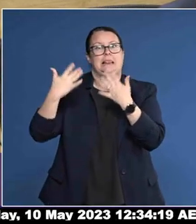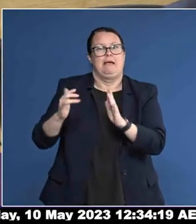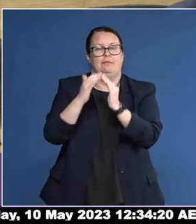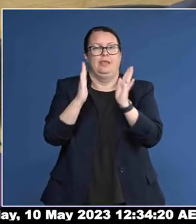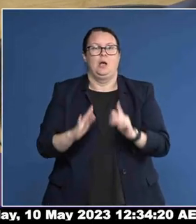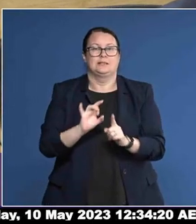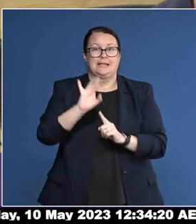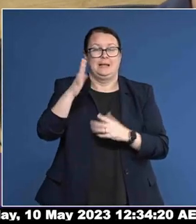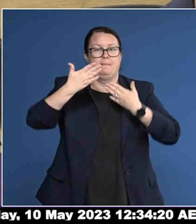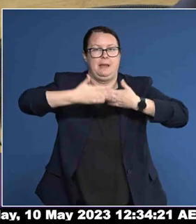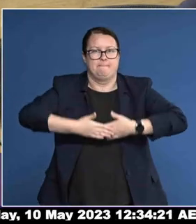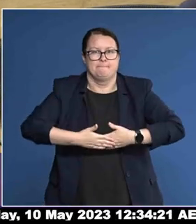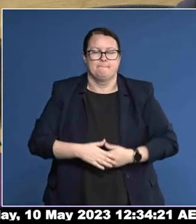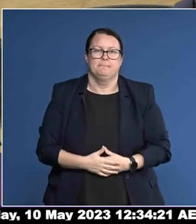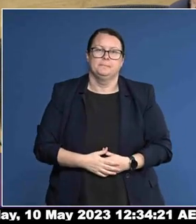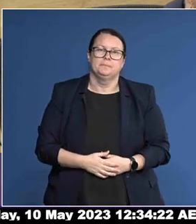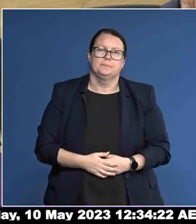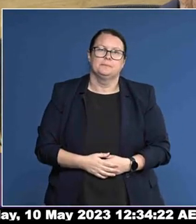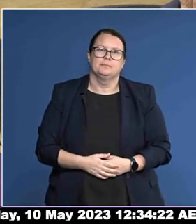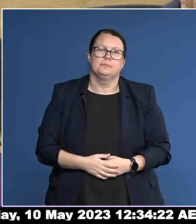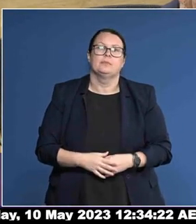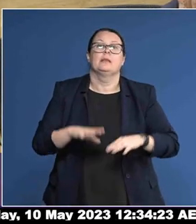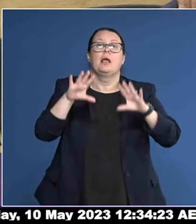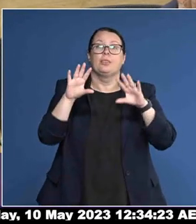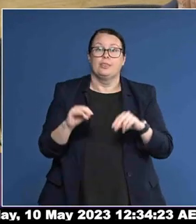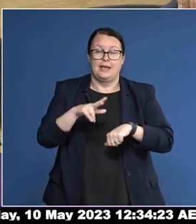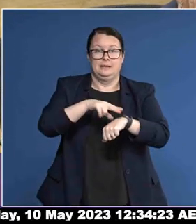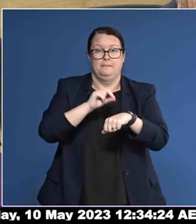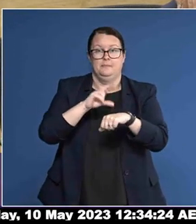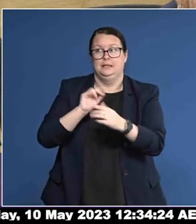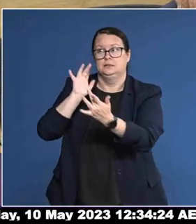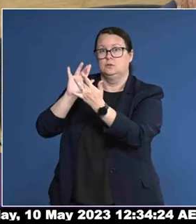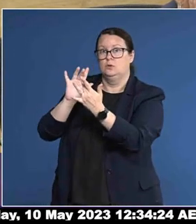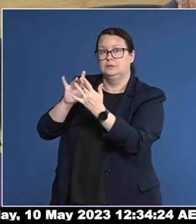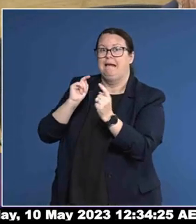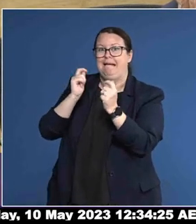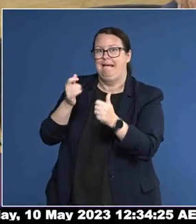The next step was the police contacted after-hours Child Safety and